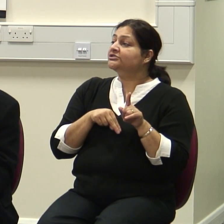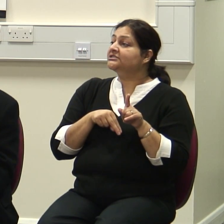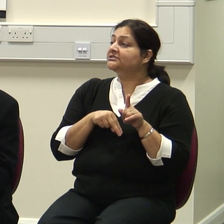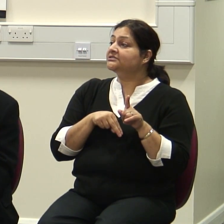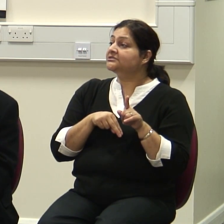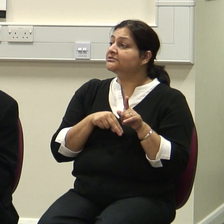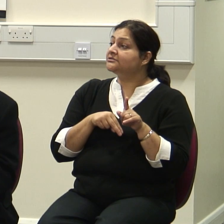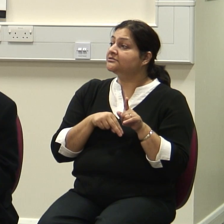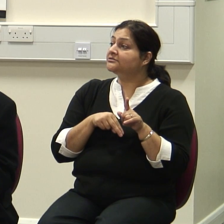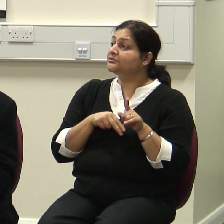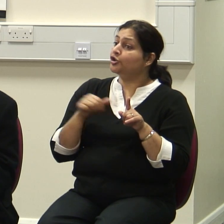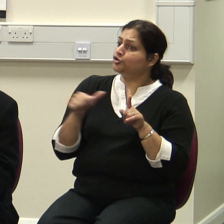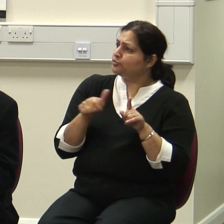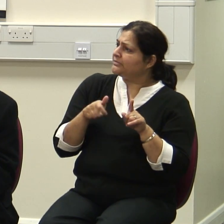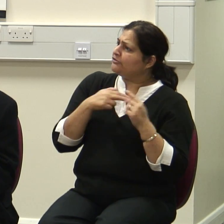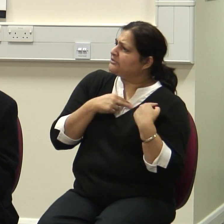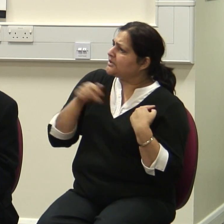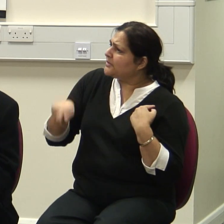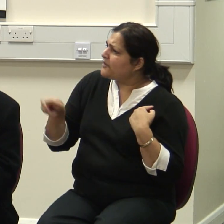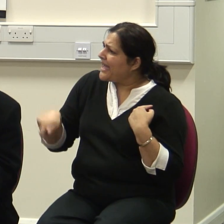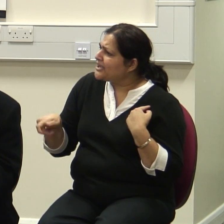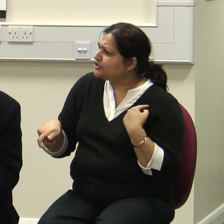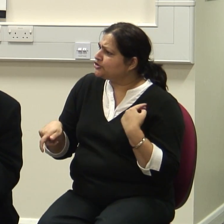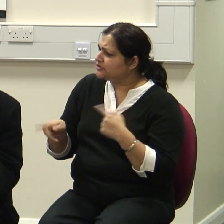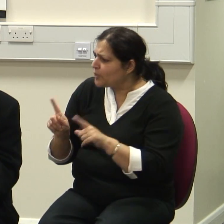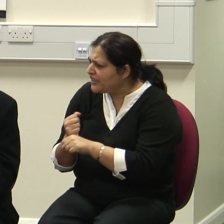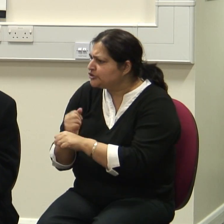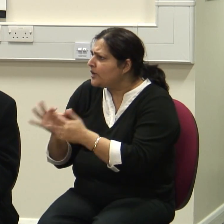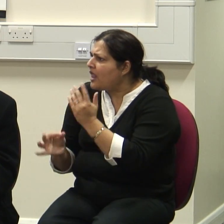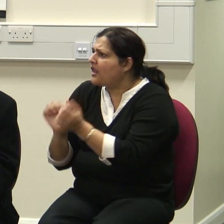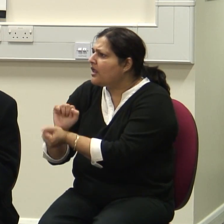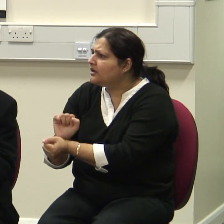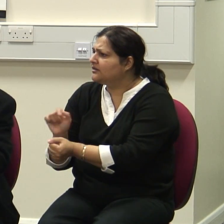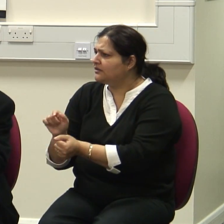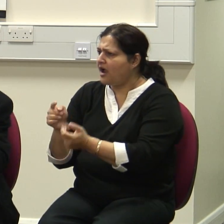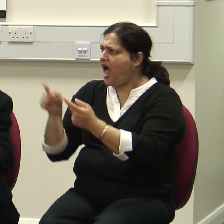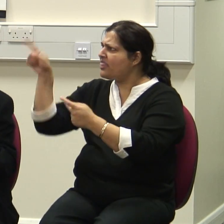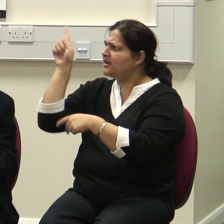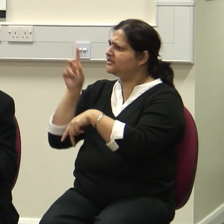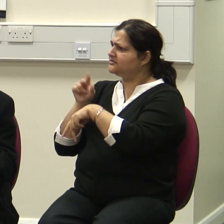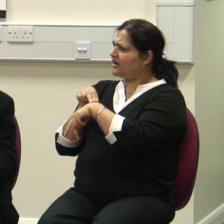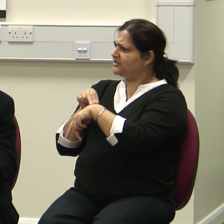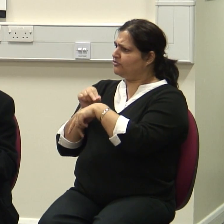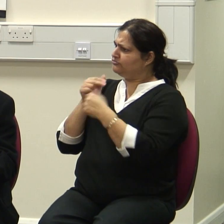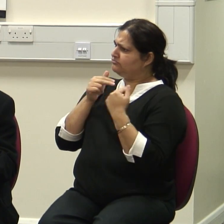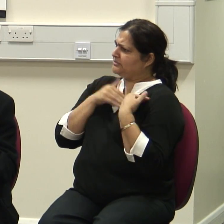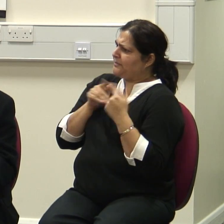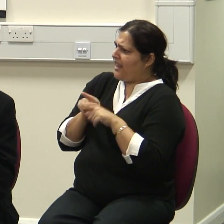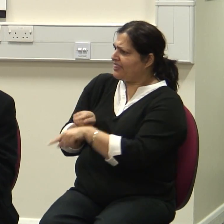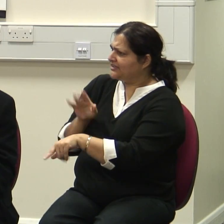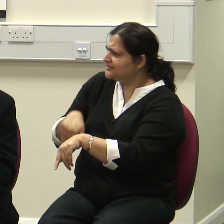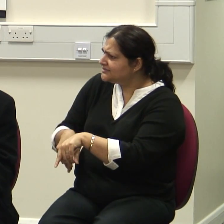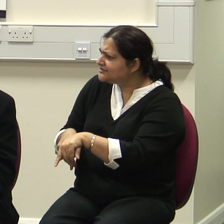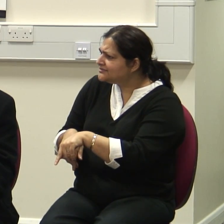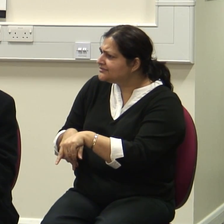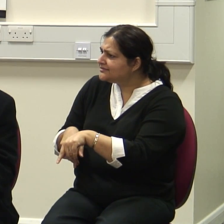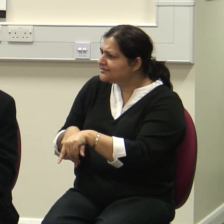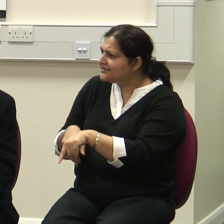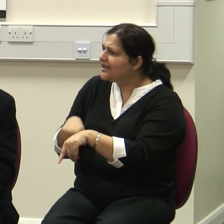in a way in which no other doctor is, also opens them up to these responsibilities. And